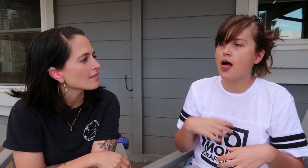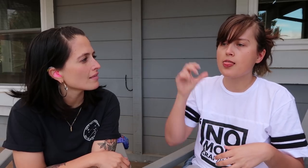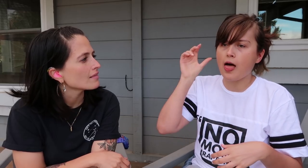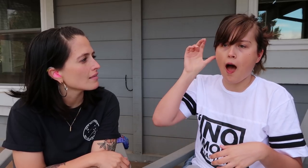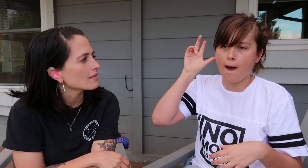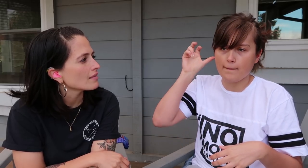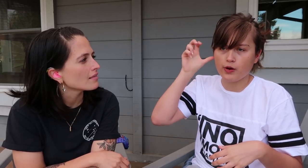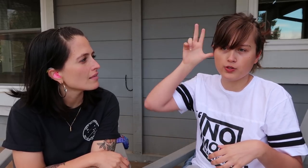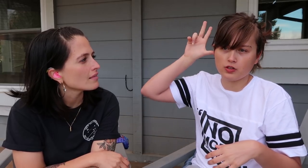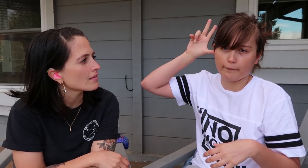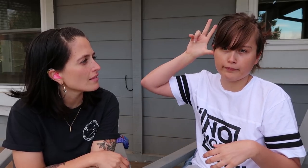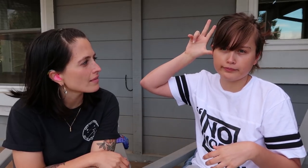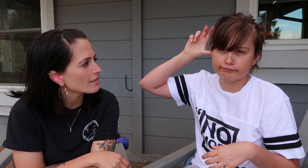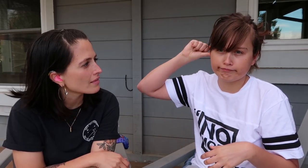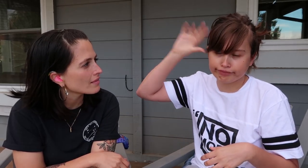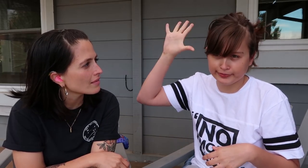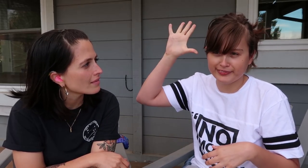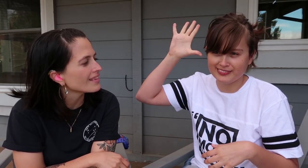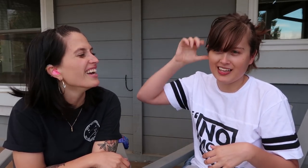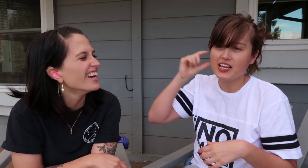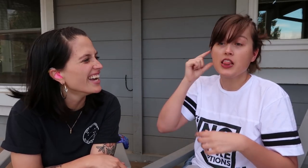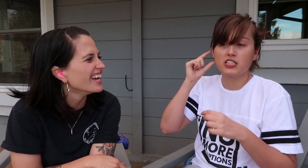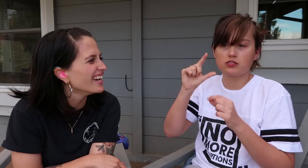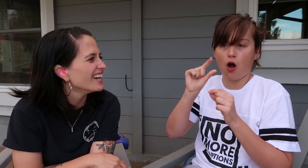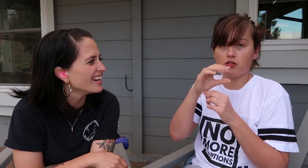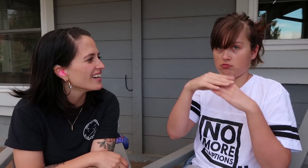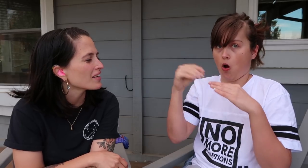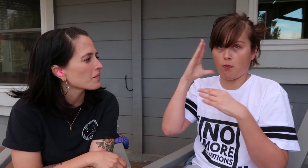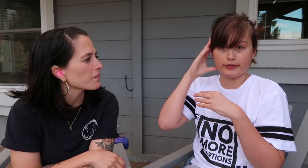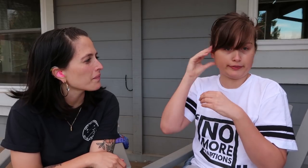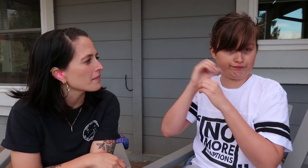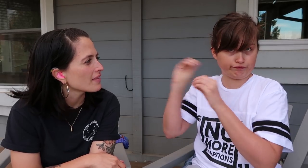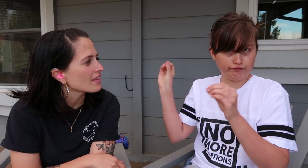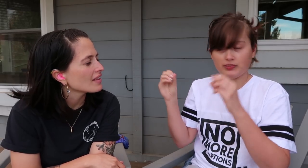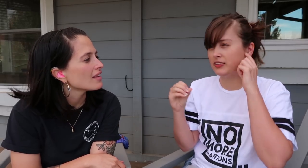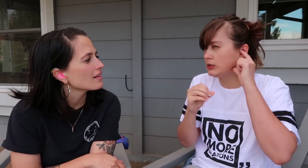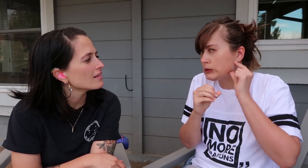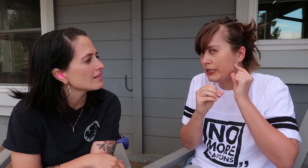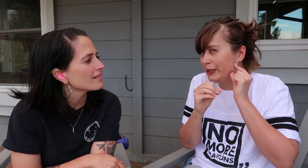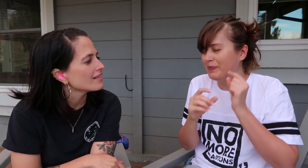[the rest of] my hearing would just go away completely. This ear has almost nothing and this one only has a little bit.